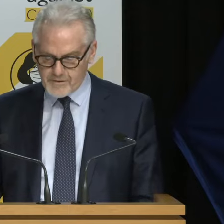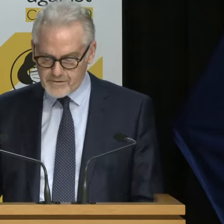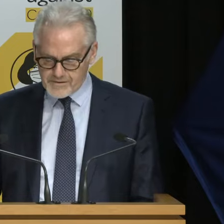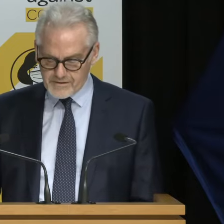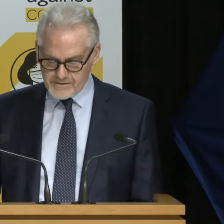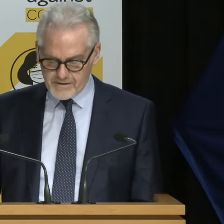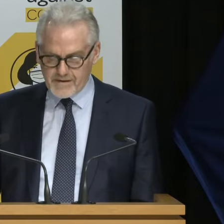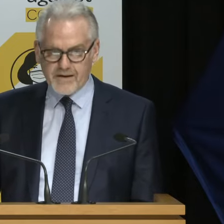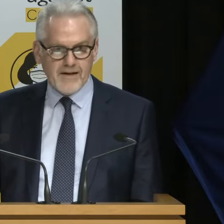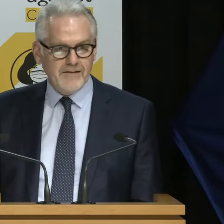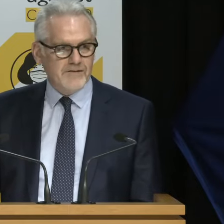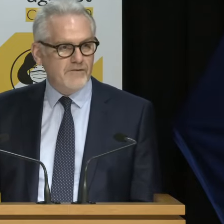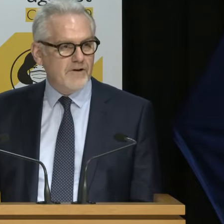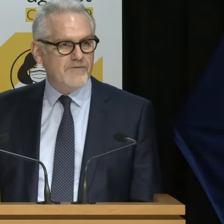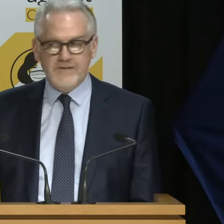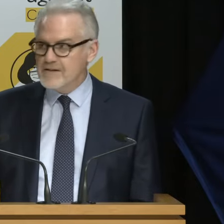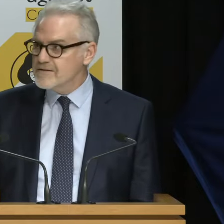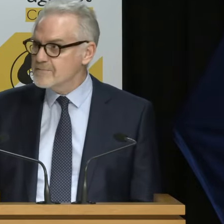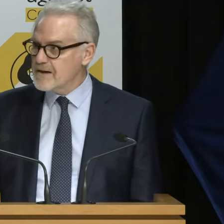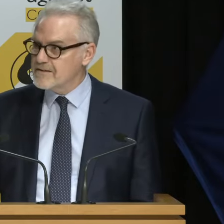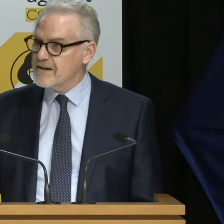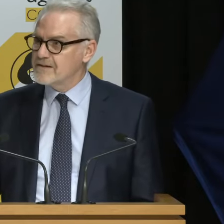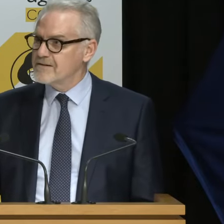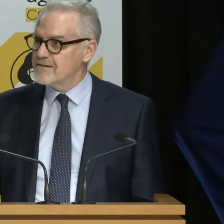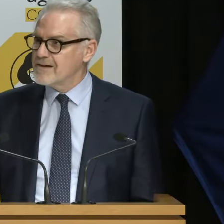process for how tests are